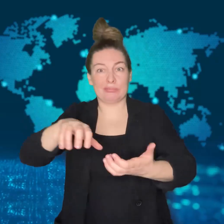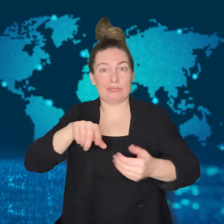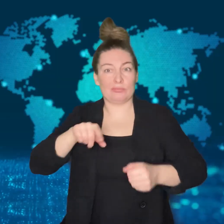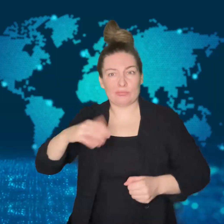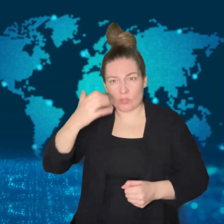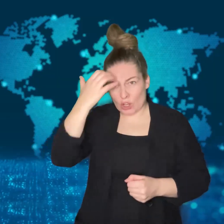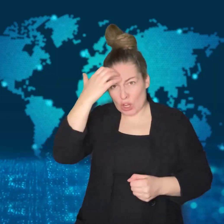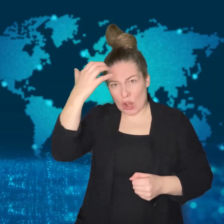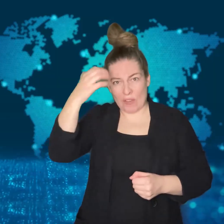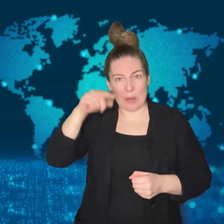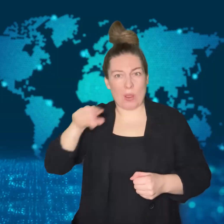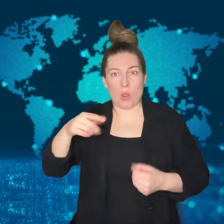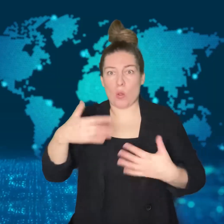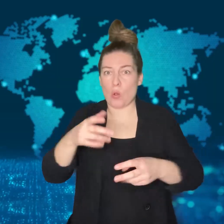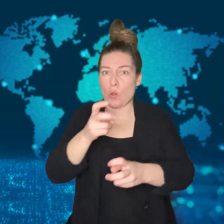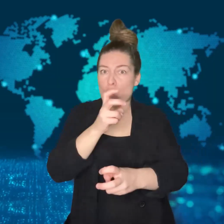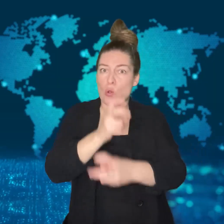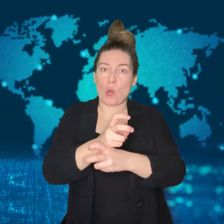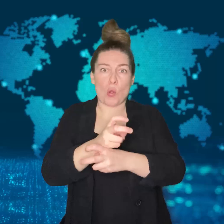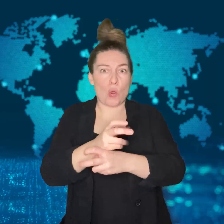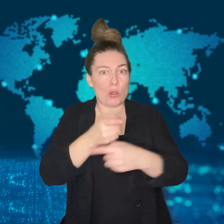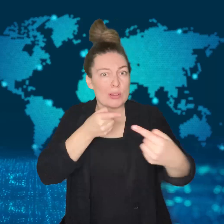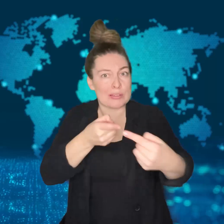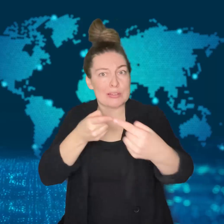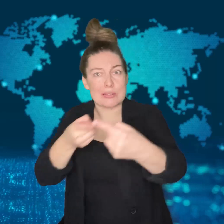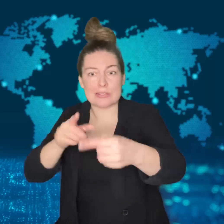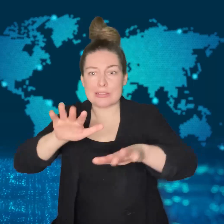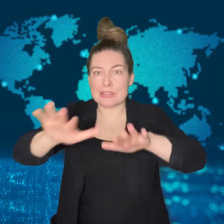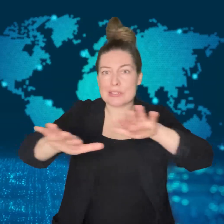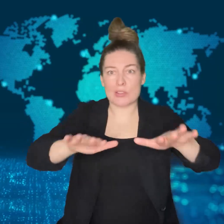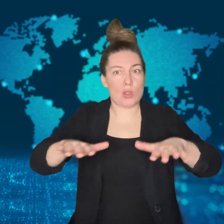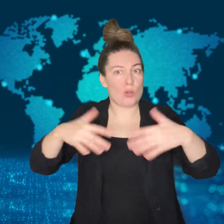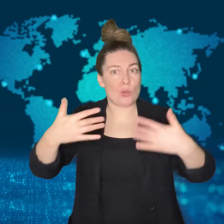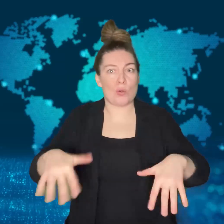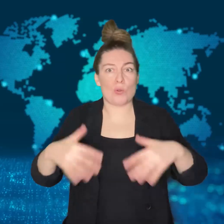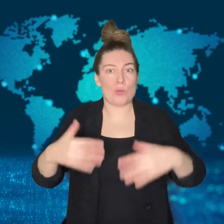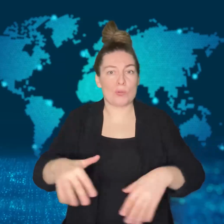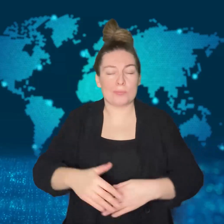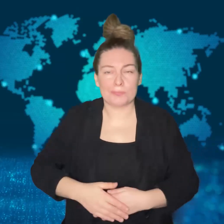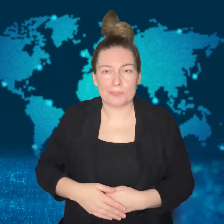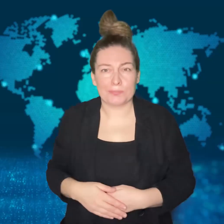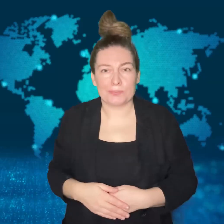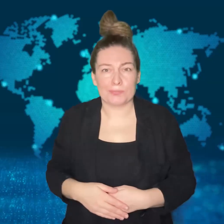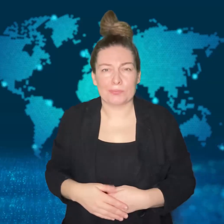it has struggled to deal with gangs.